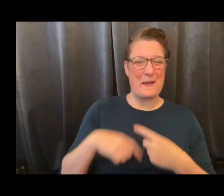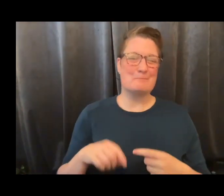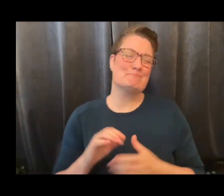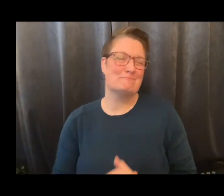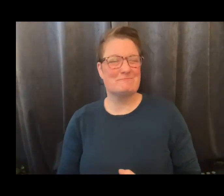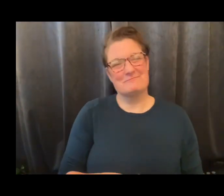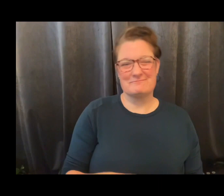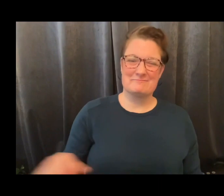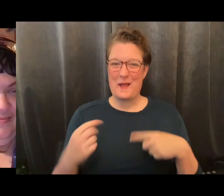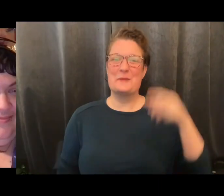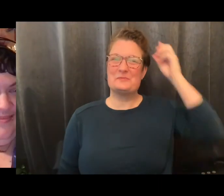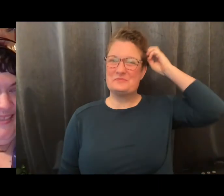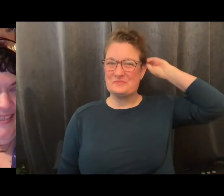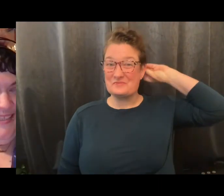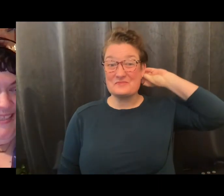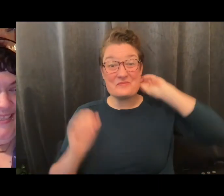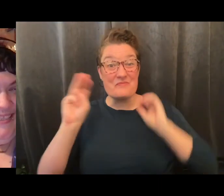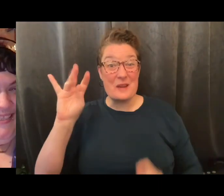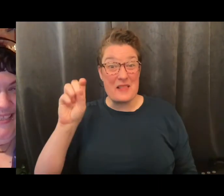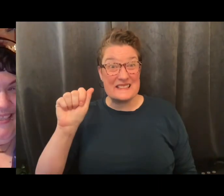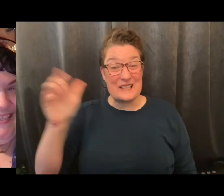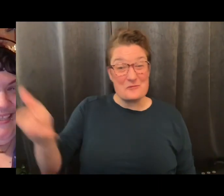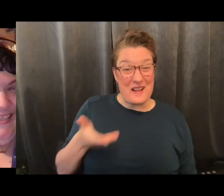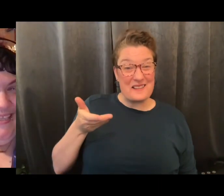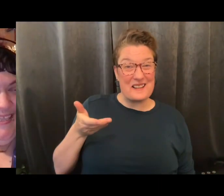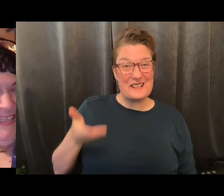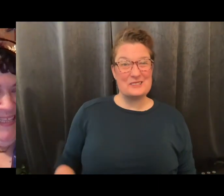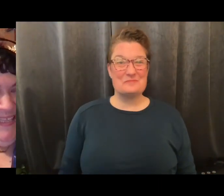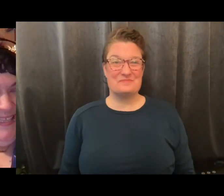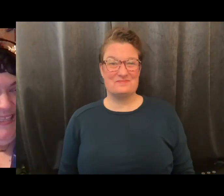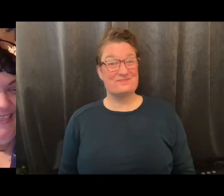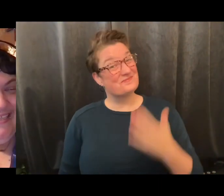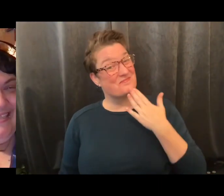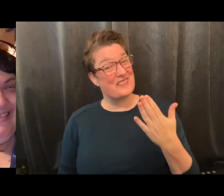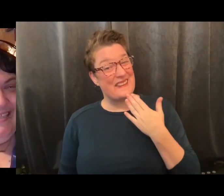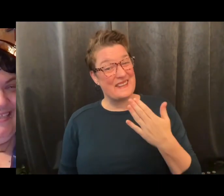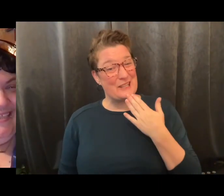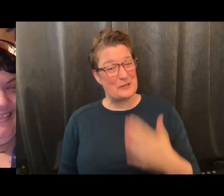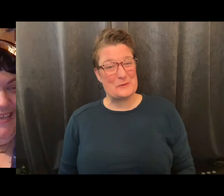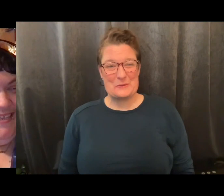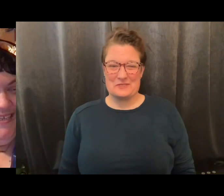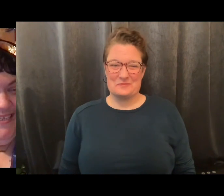Rebekah: Melissa, welcome. Melissa: Thank you. Rebekah: It's really good to have you here.